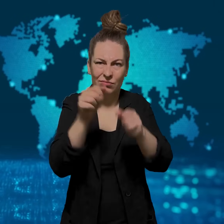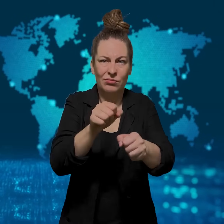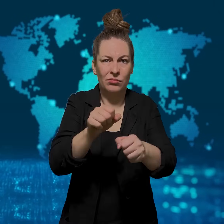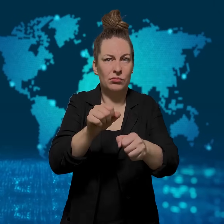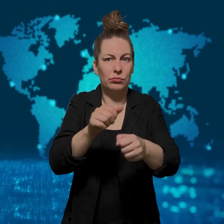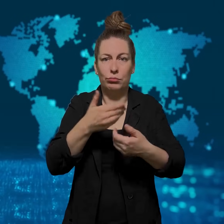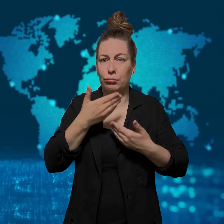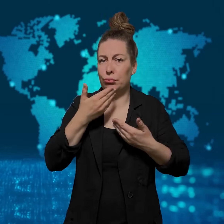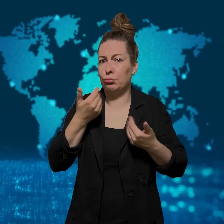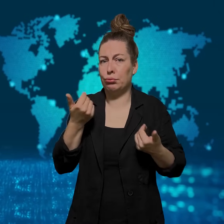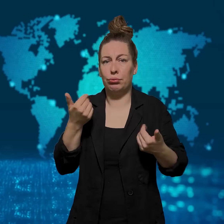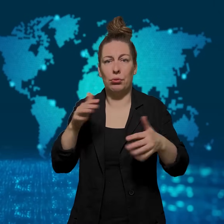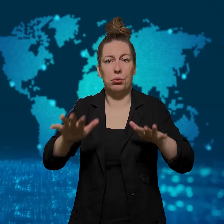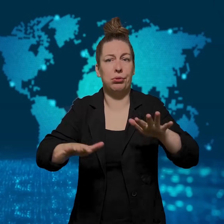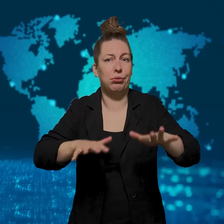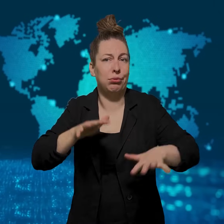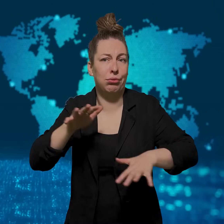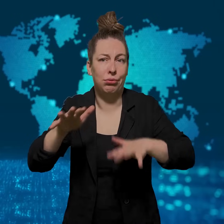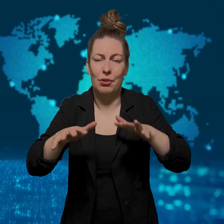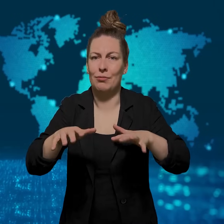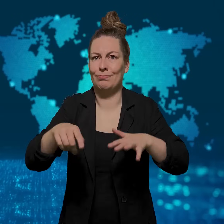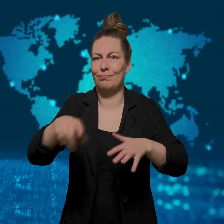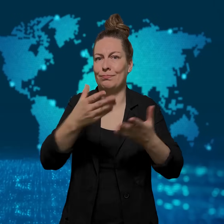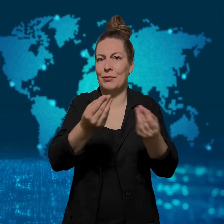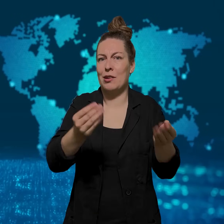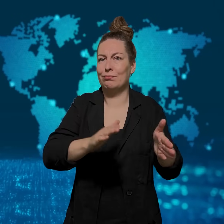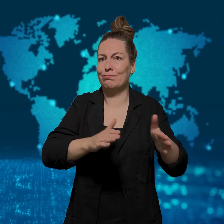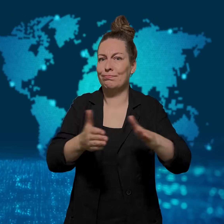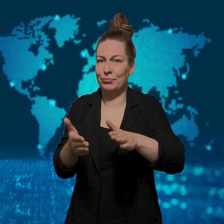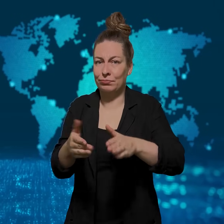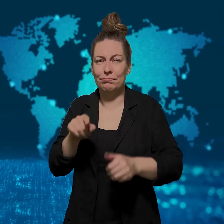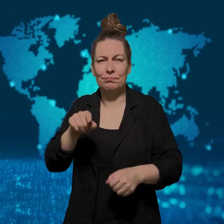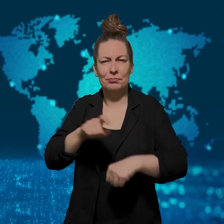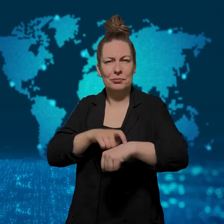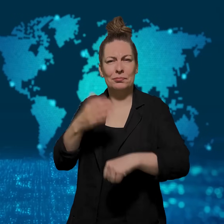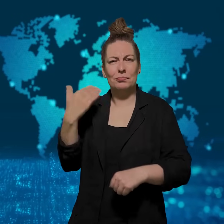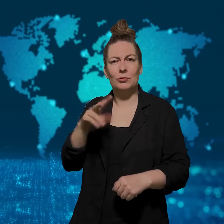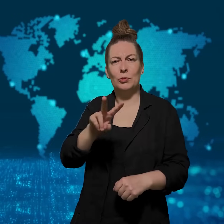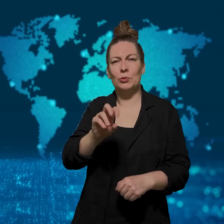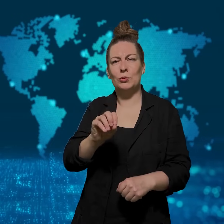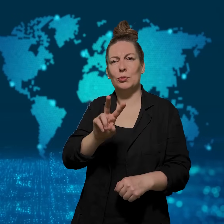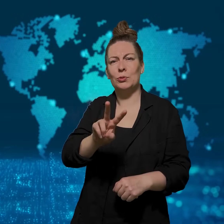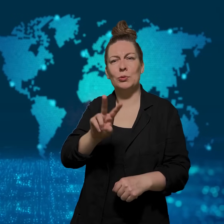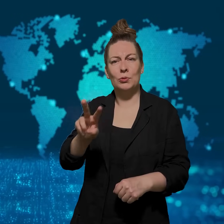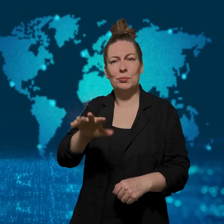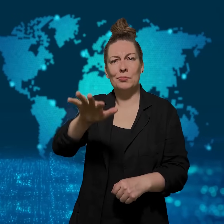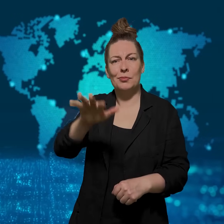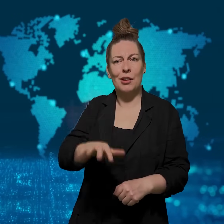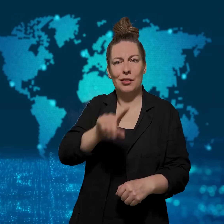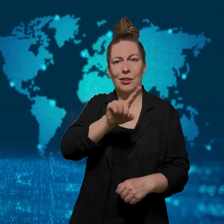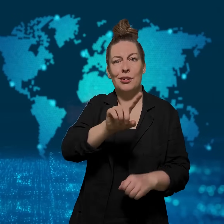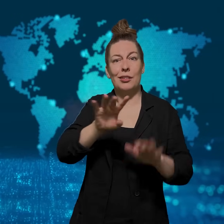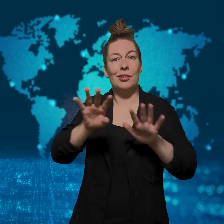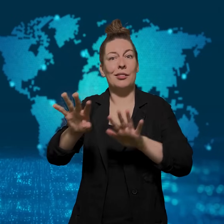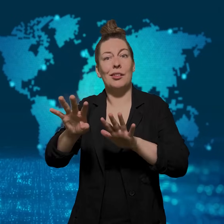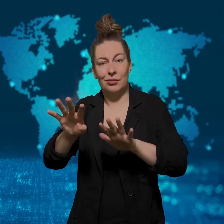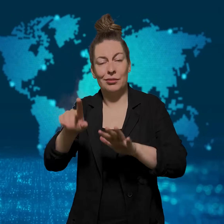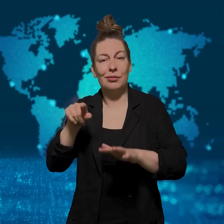On May 24, 2022, 19 students and two teachers were killed